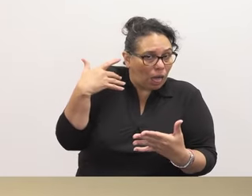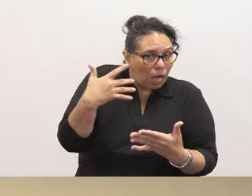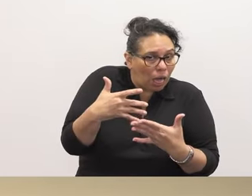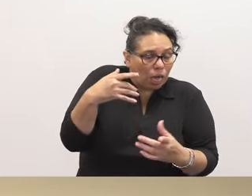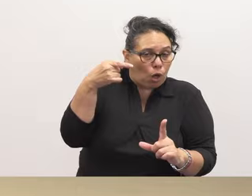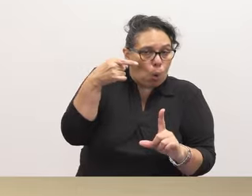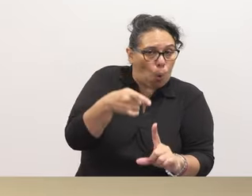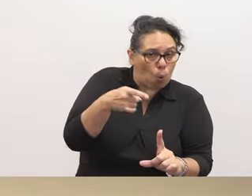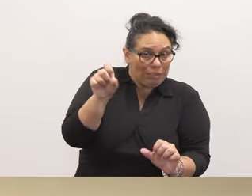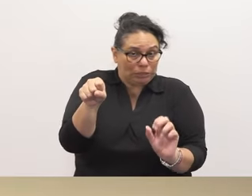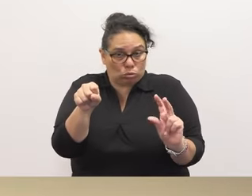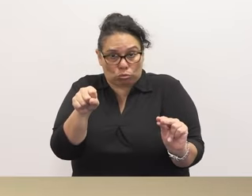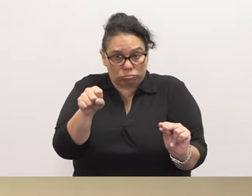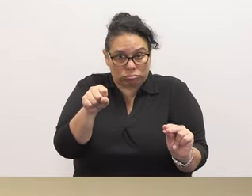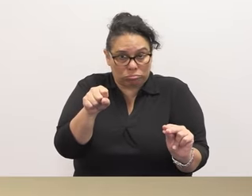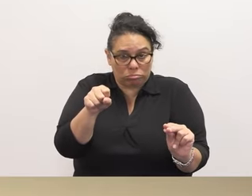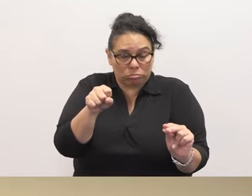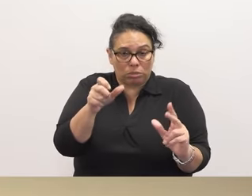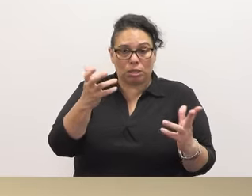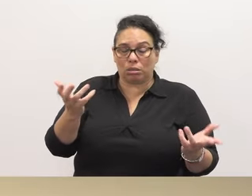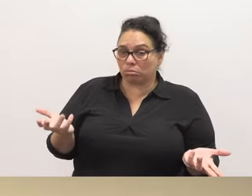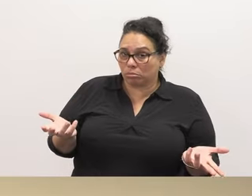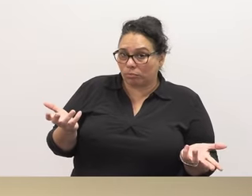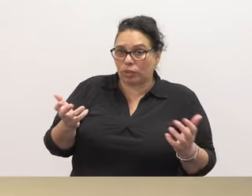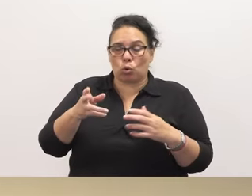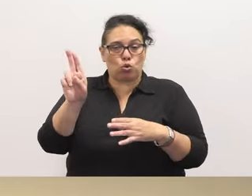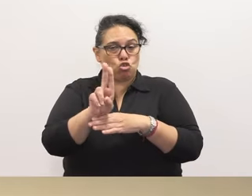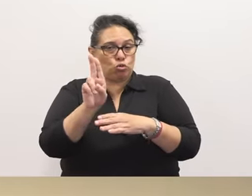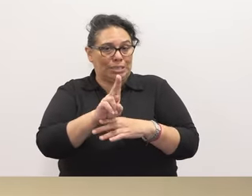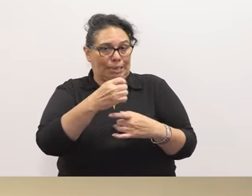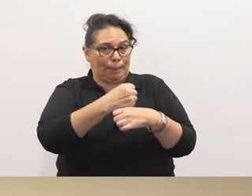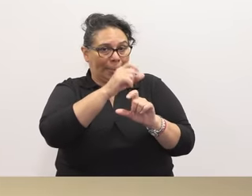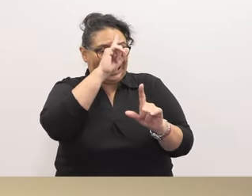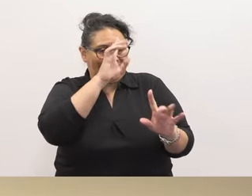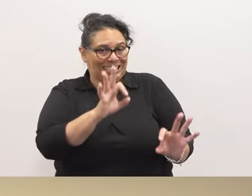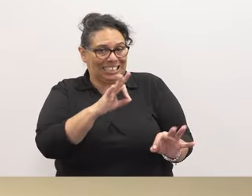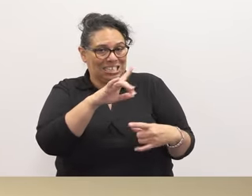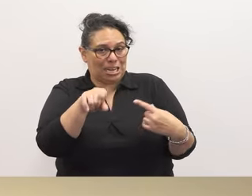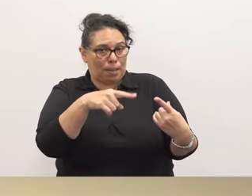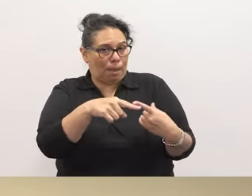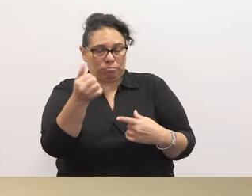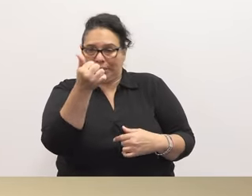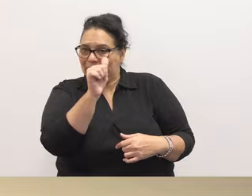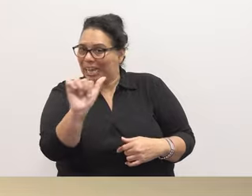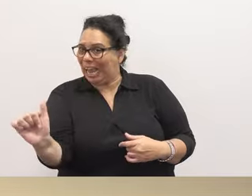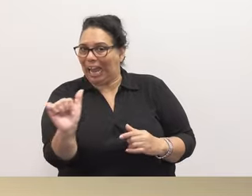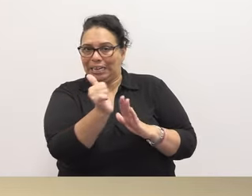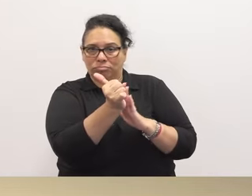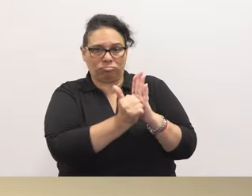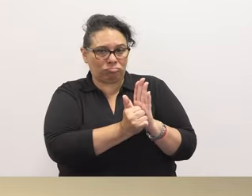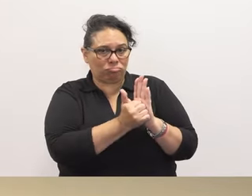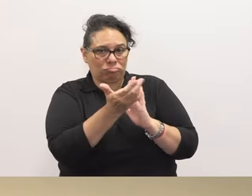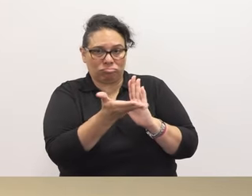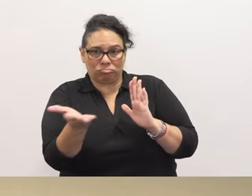while honoring the guardrails? You'll use this when making decisions about almost any agenda item that the superintendent brings before you.